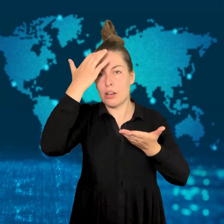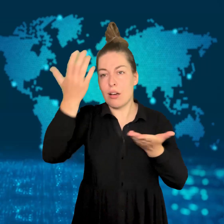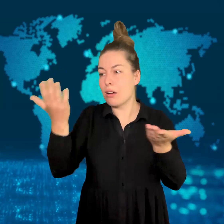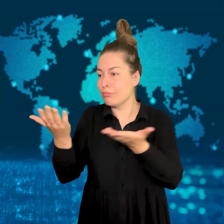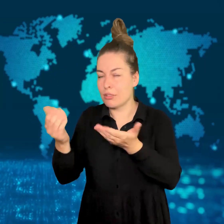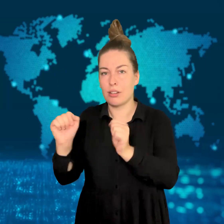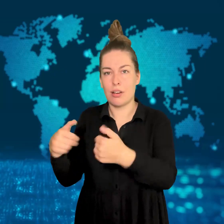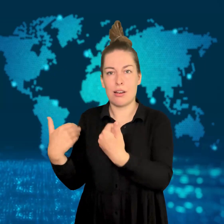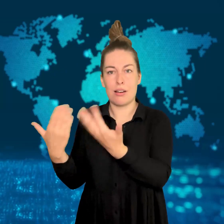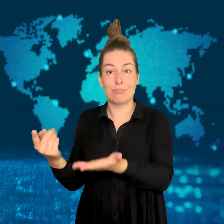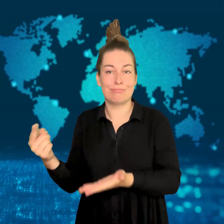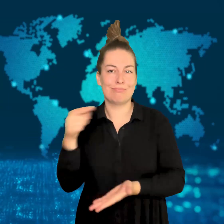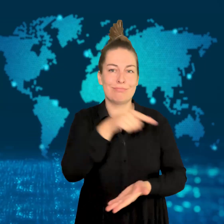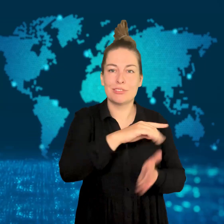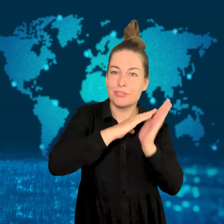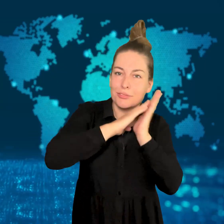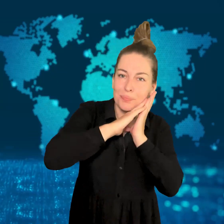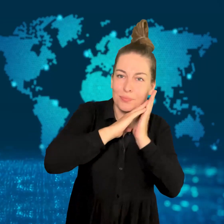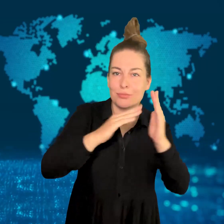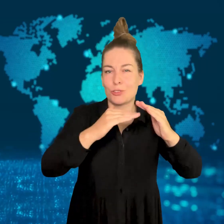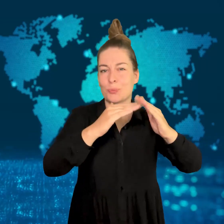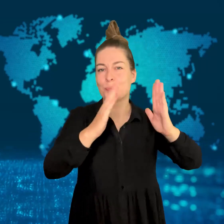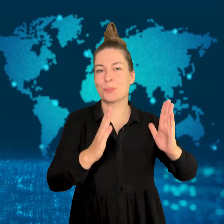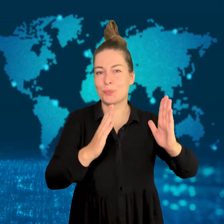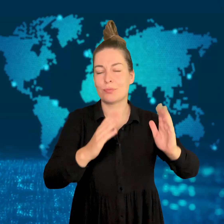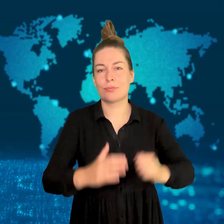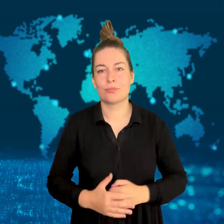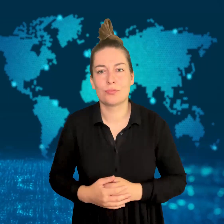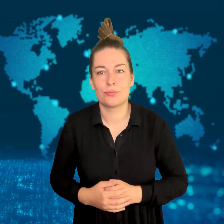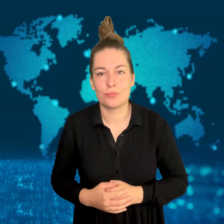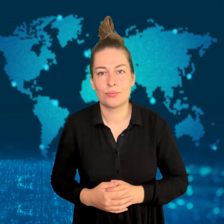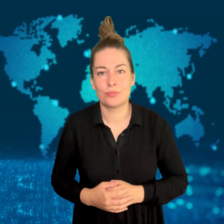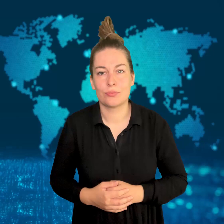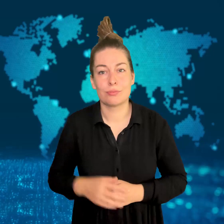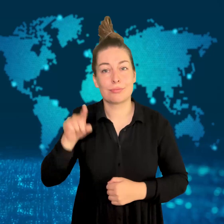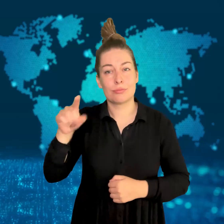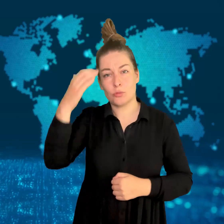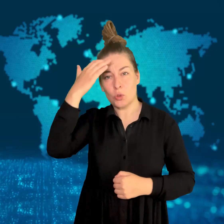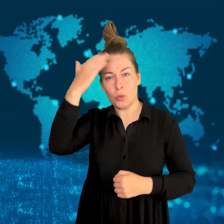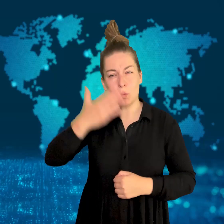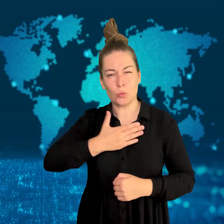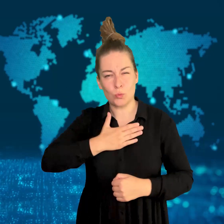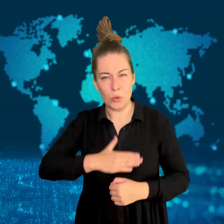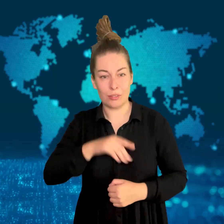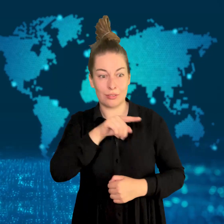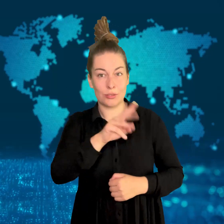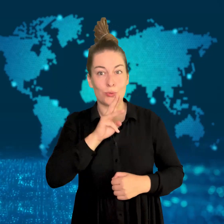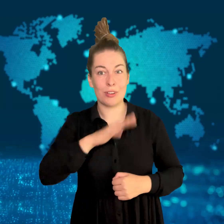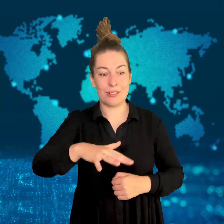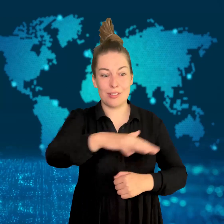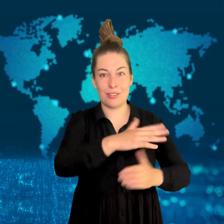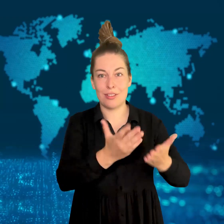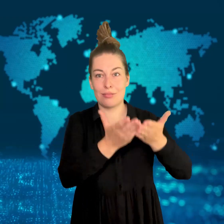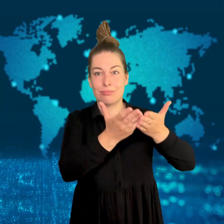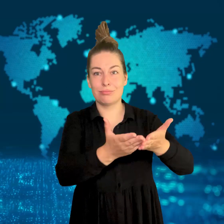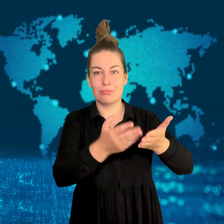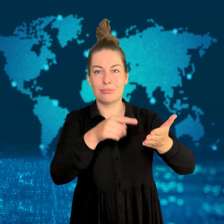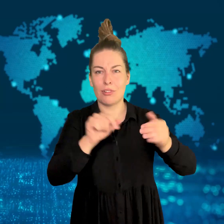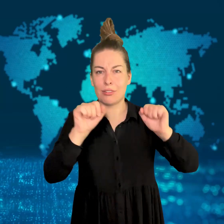The government would like to accommodate 500 people on the barge,